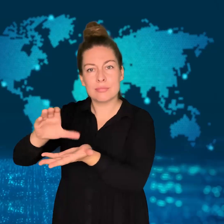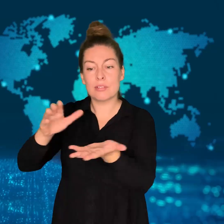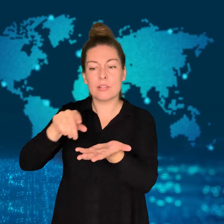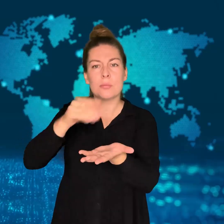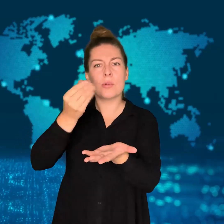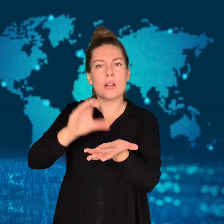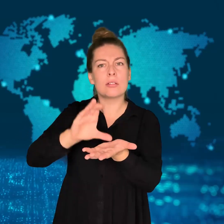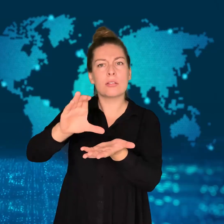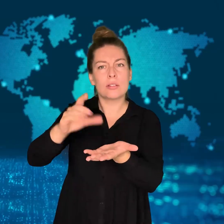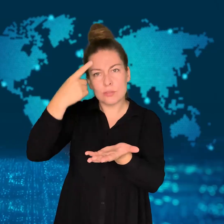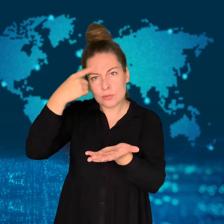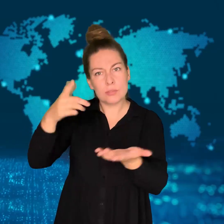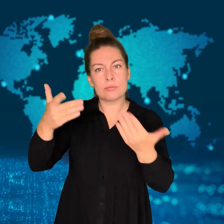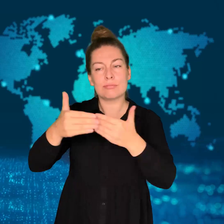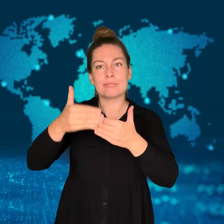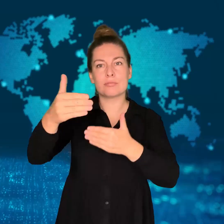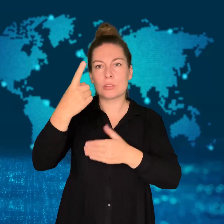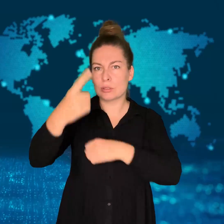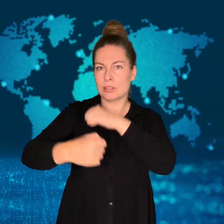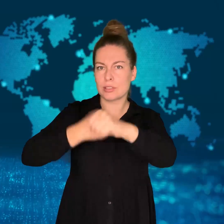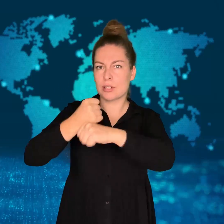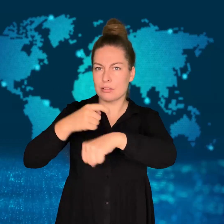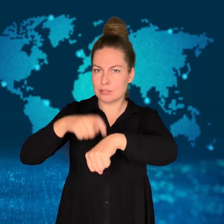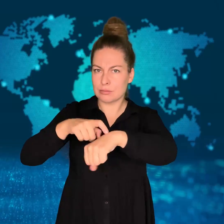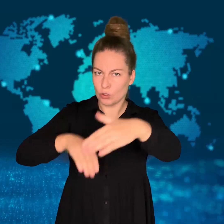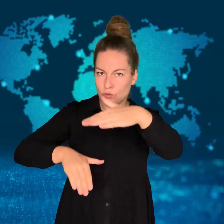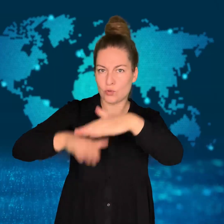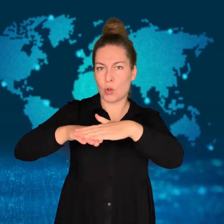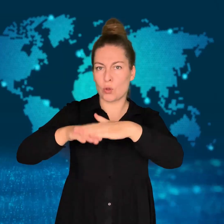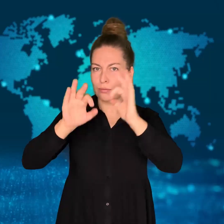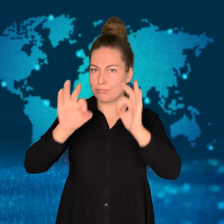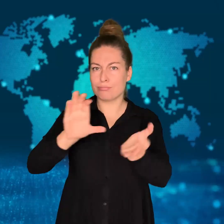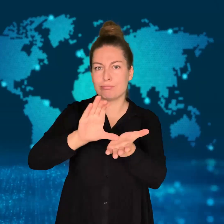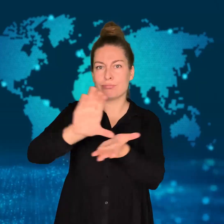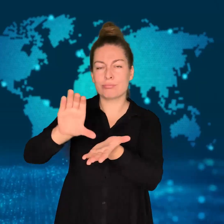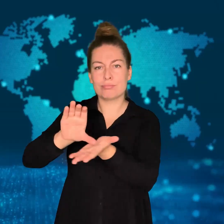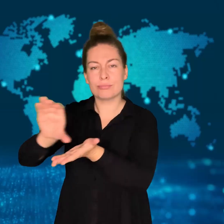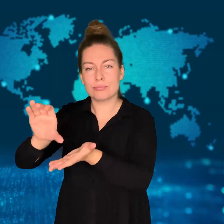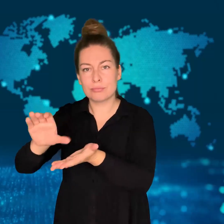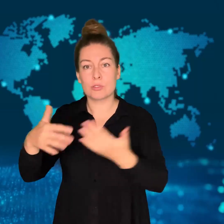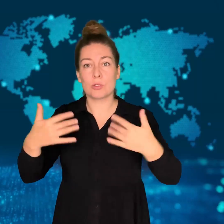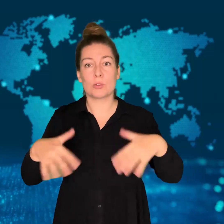an appropriations package that will last a full year.